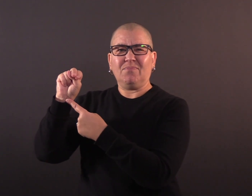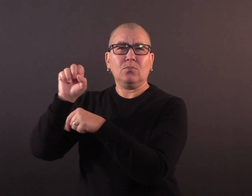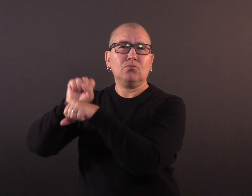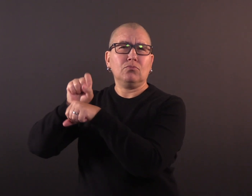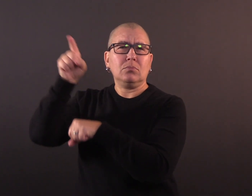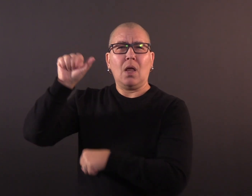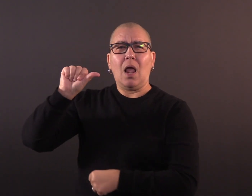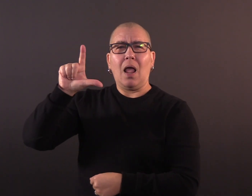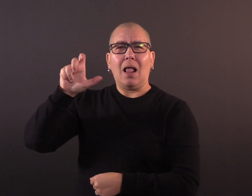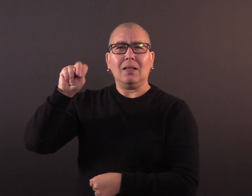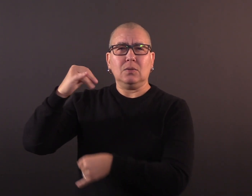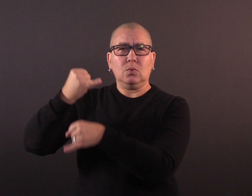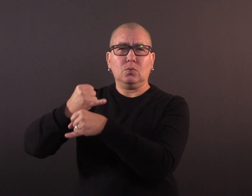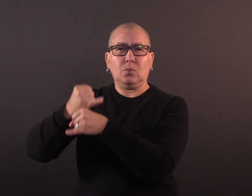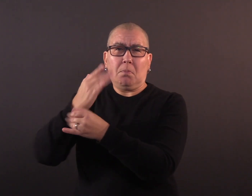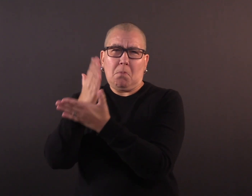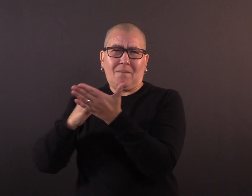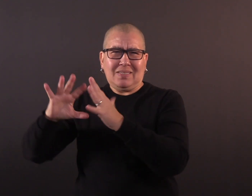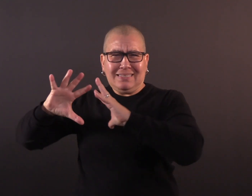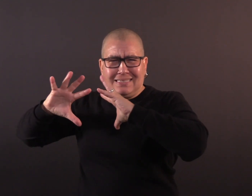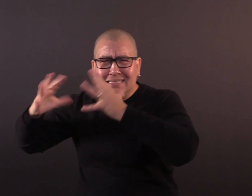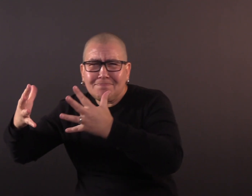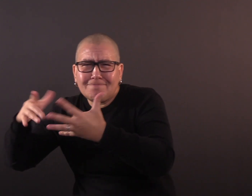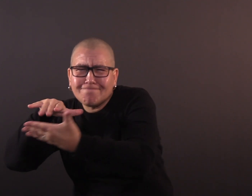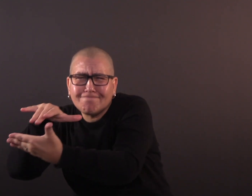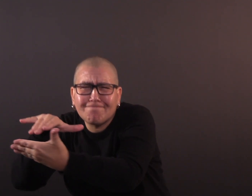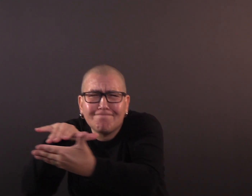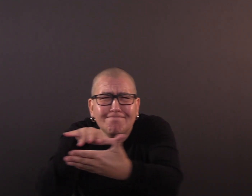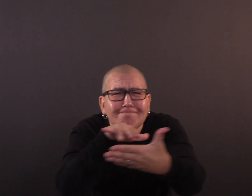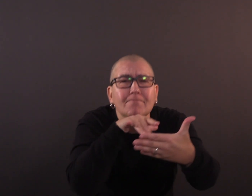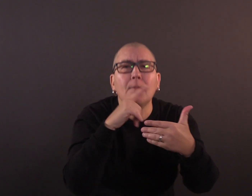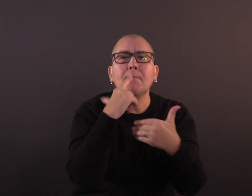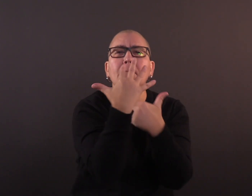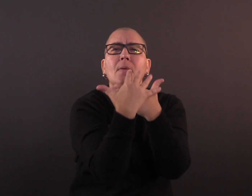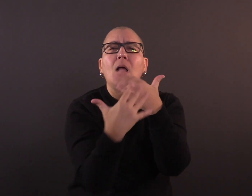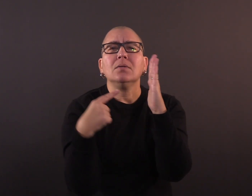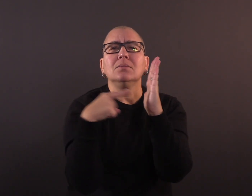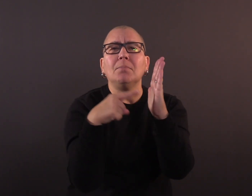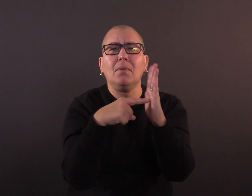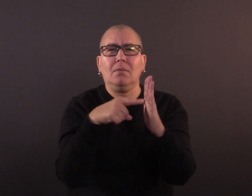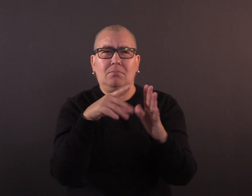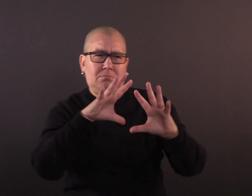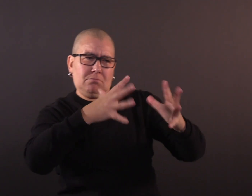team that studied blood samples from 55 people who had symptoms